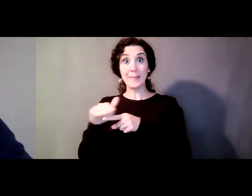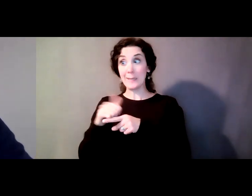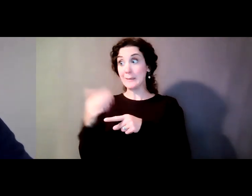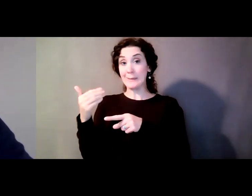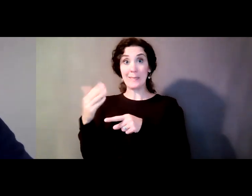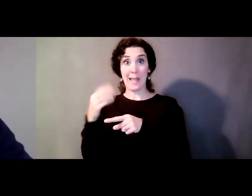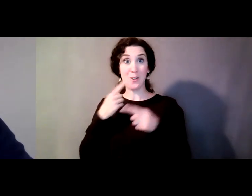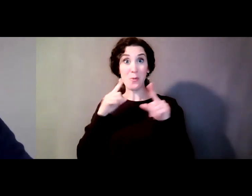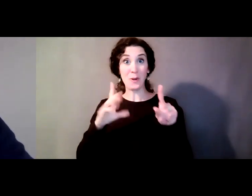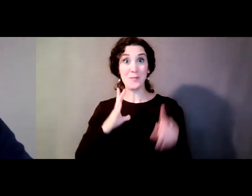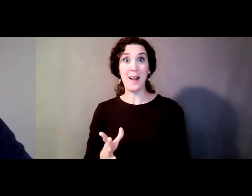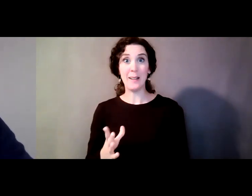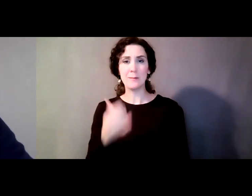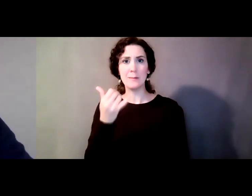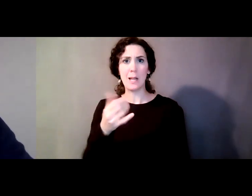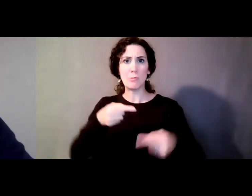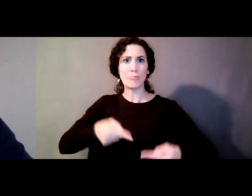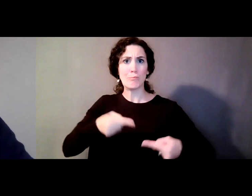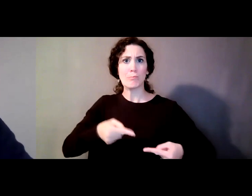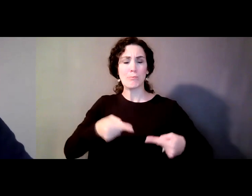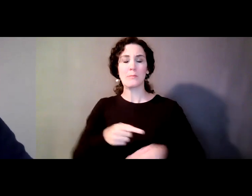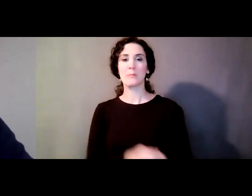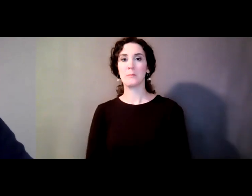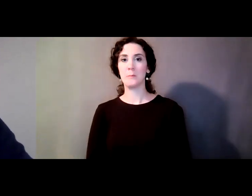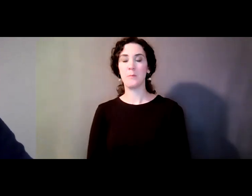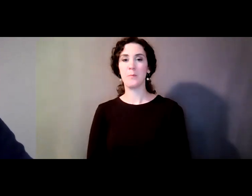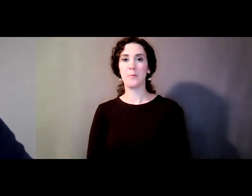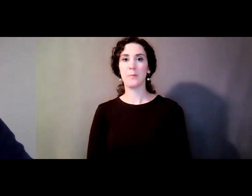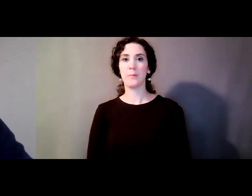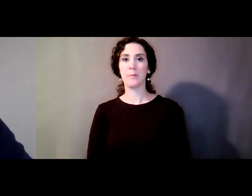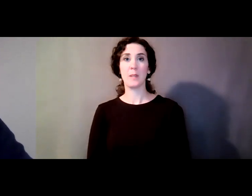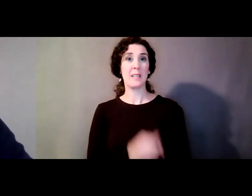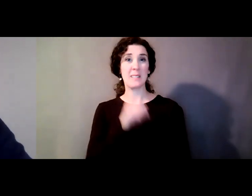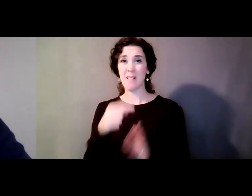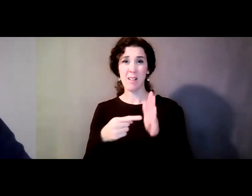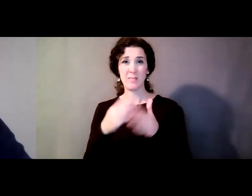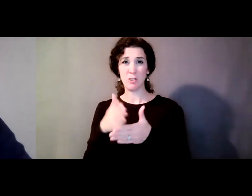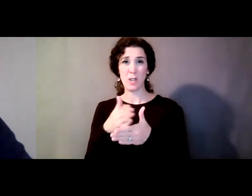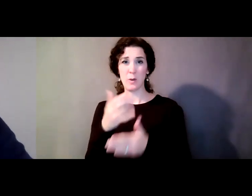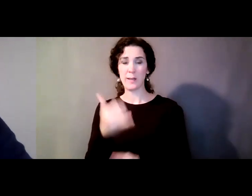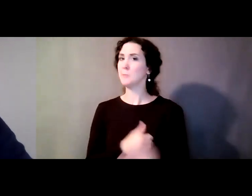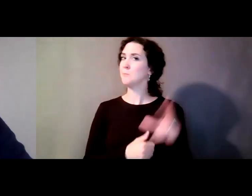It is not sharing now? Not yet.